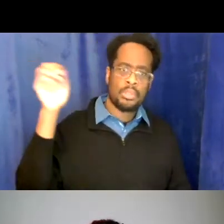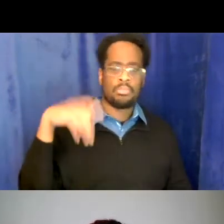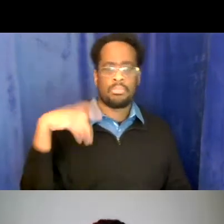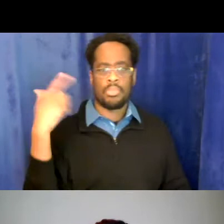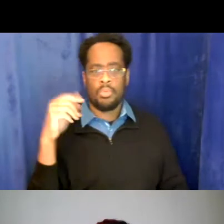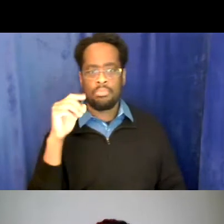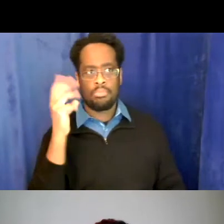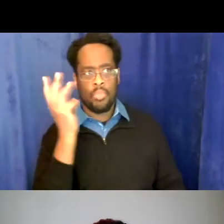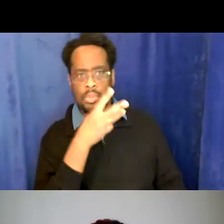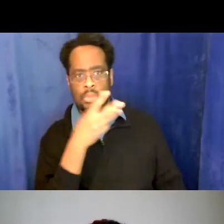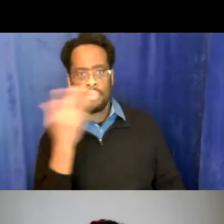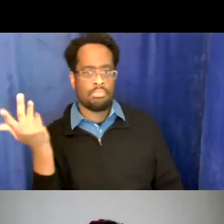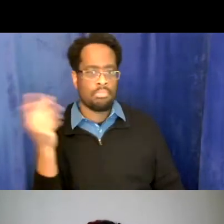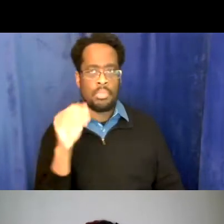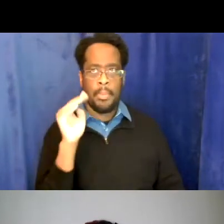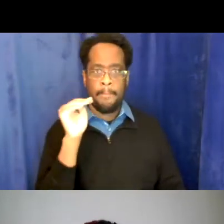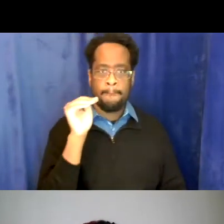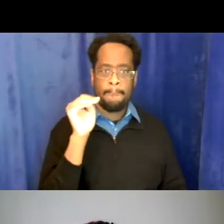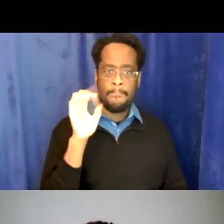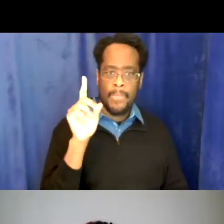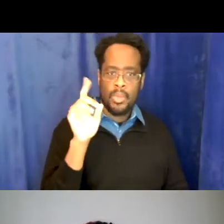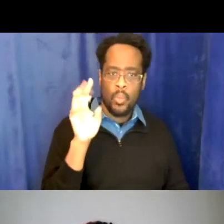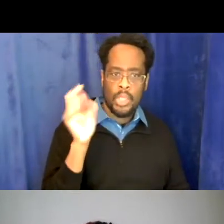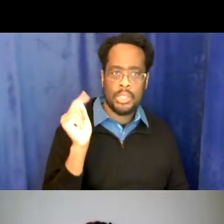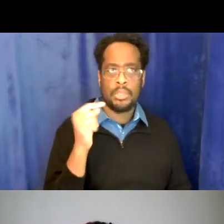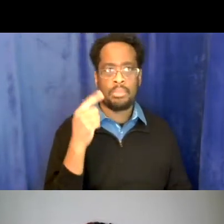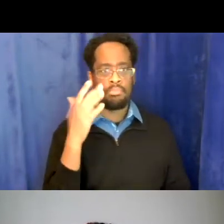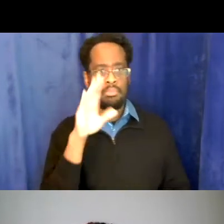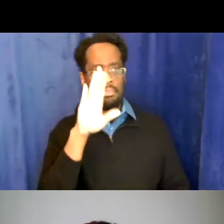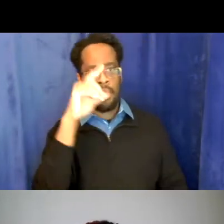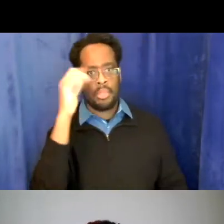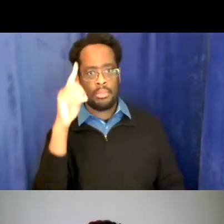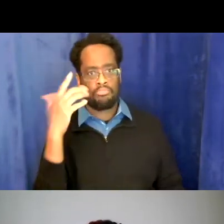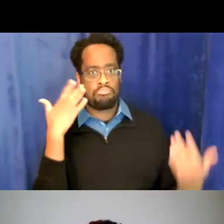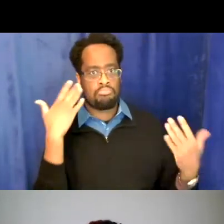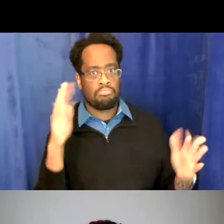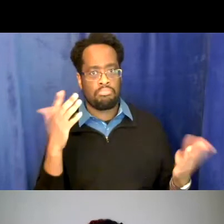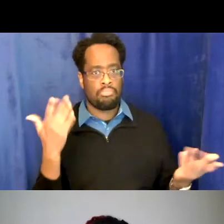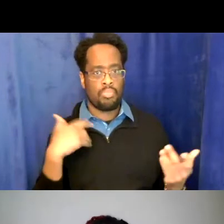we've been able to do the research but none for the north or the midwest or the west